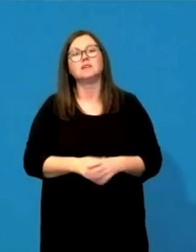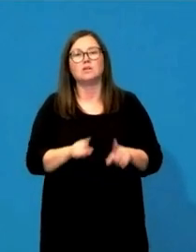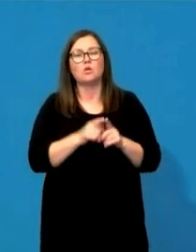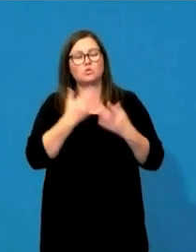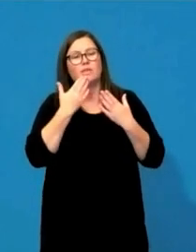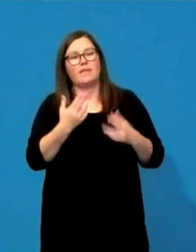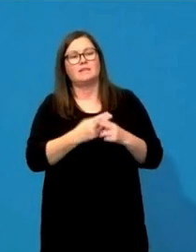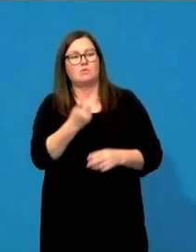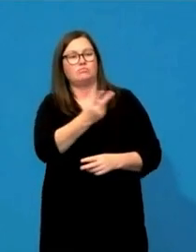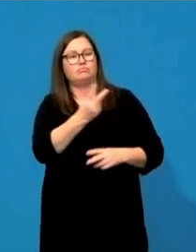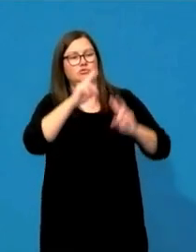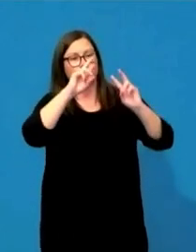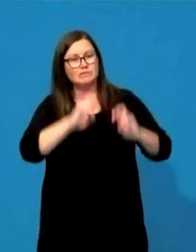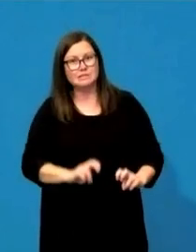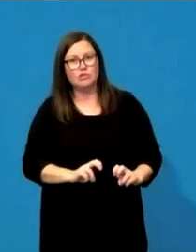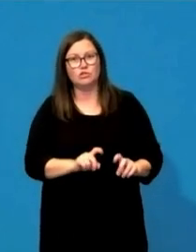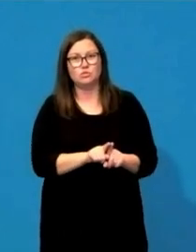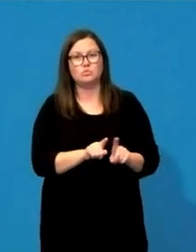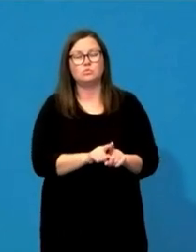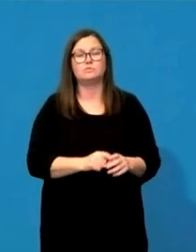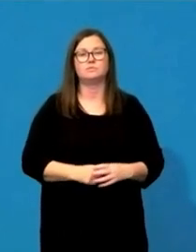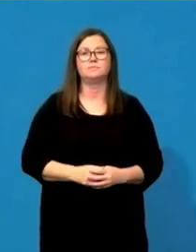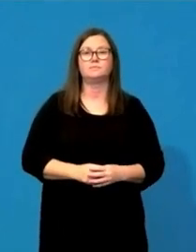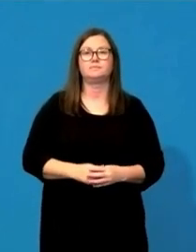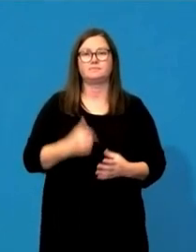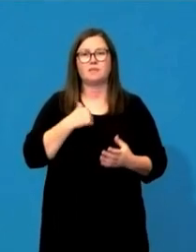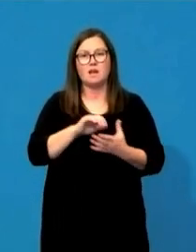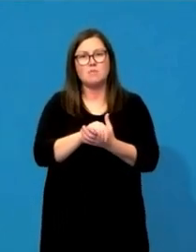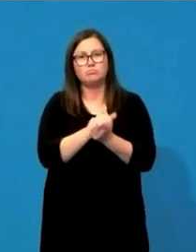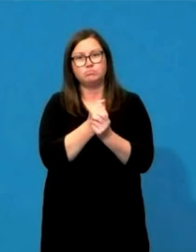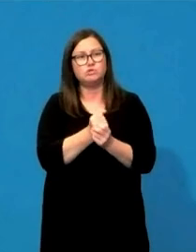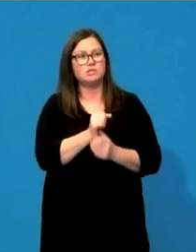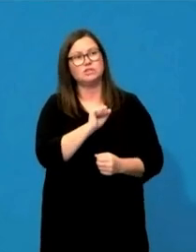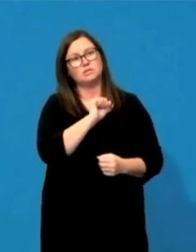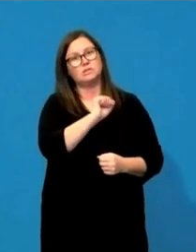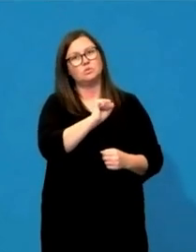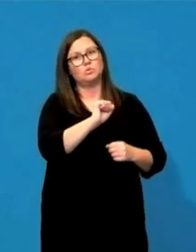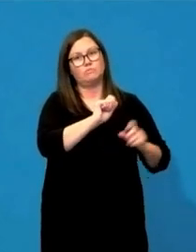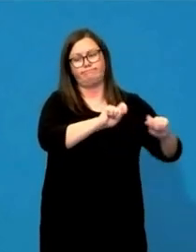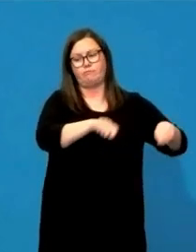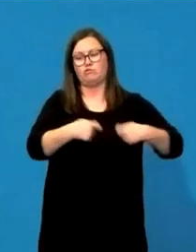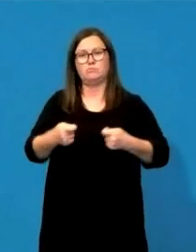Thank you very much. And thank you for the - we very much appreciate the contributions to the Royal Commission.